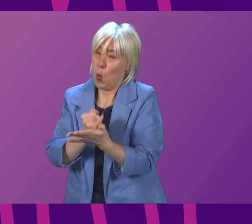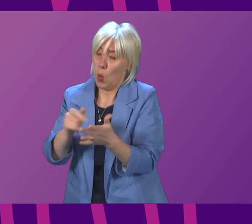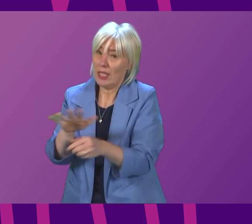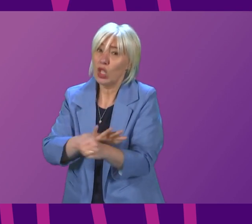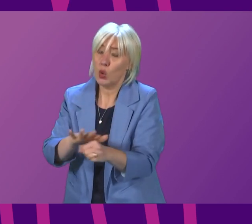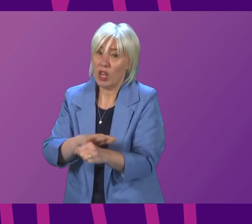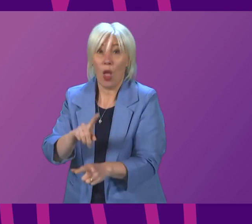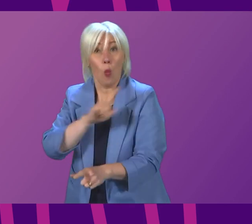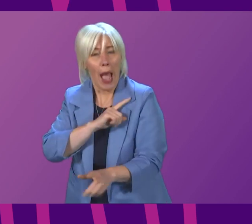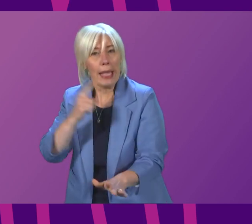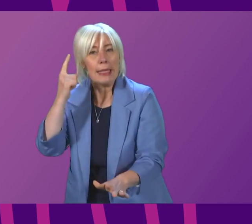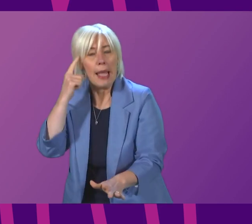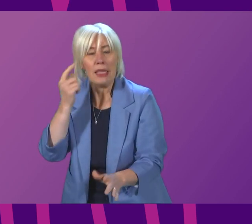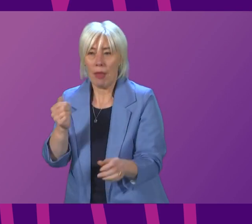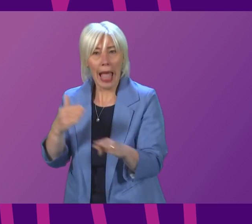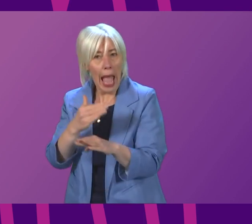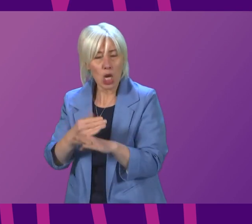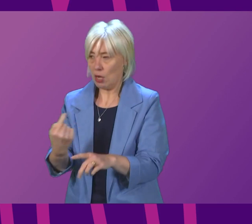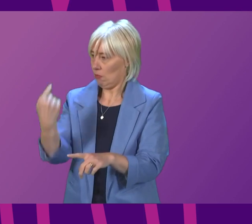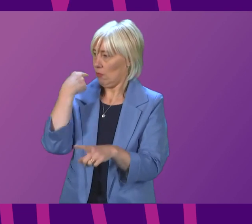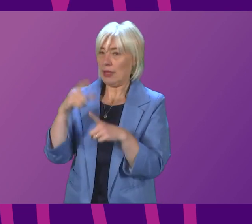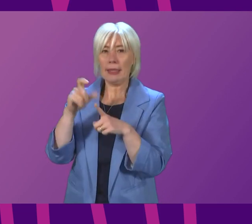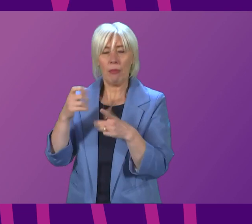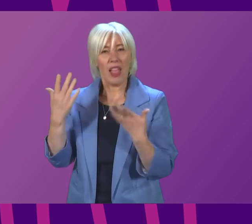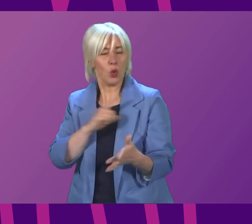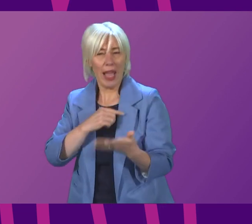Because we took sensible action, we are now lifting the restrictions, but we are doing